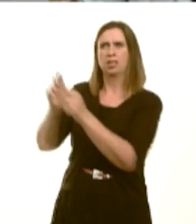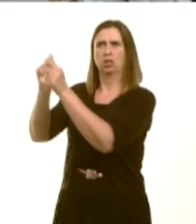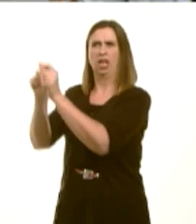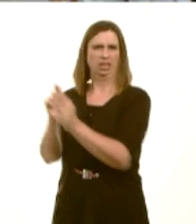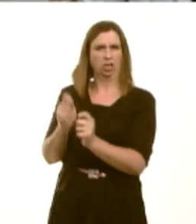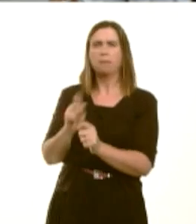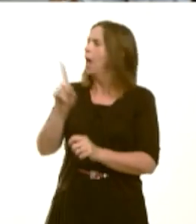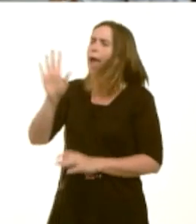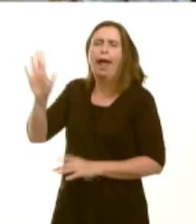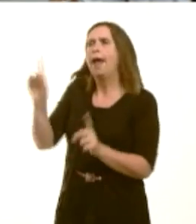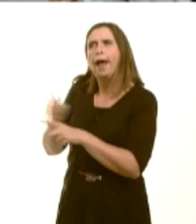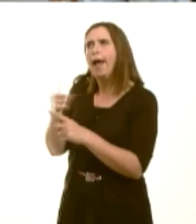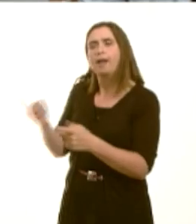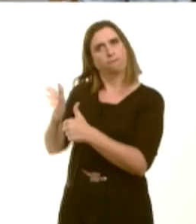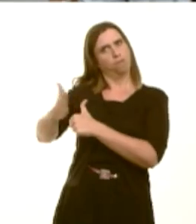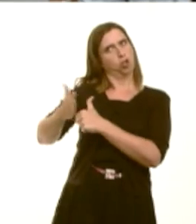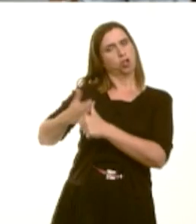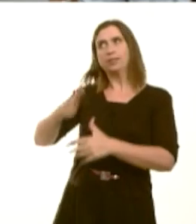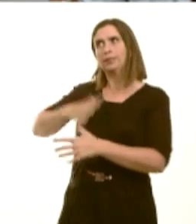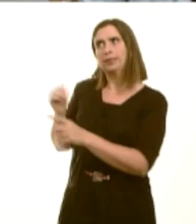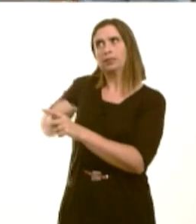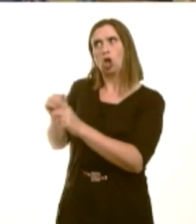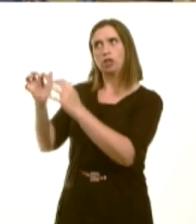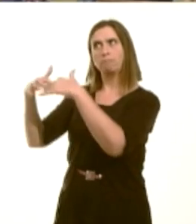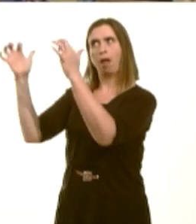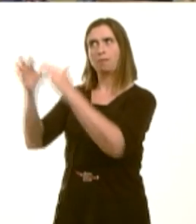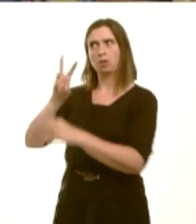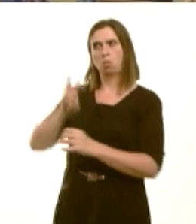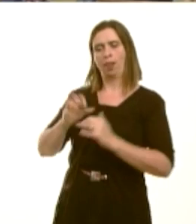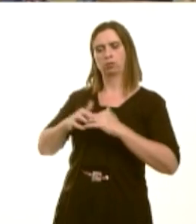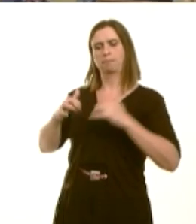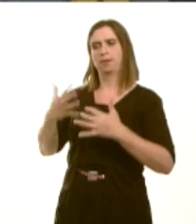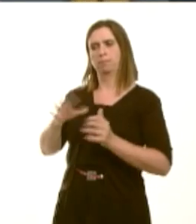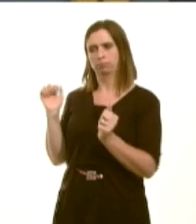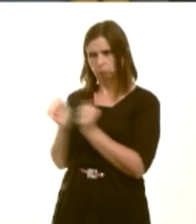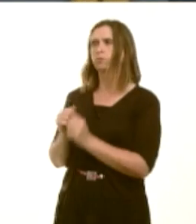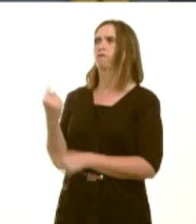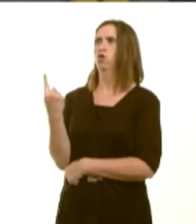ddylai hwnnw gael ei wneud heb ganiat‚d Senedd yr Alban, ac, wrth gwrs, senedd Cymru.